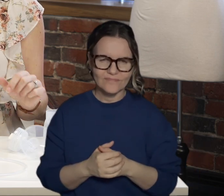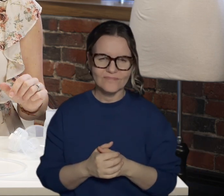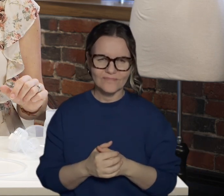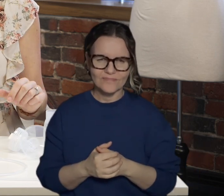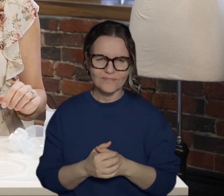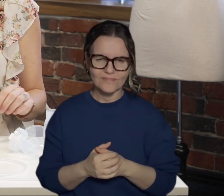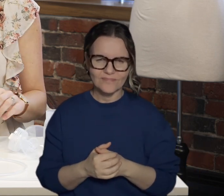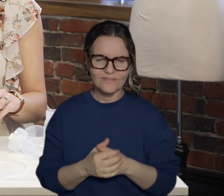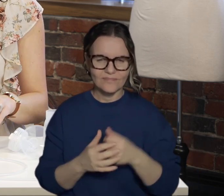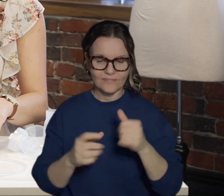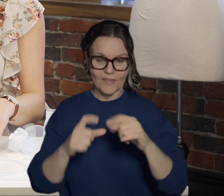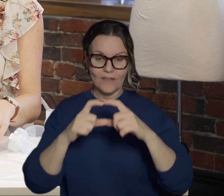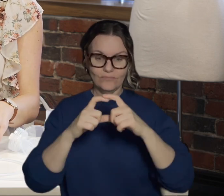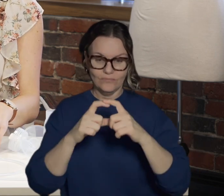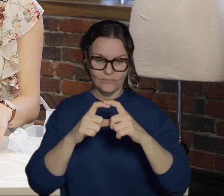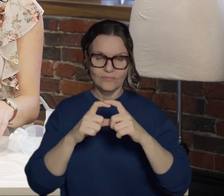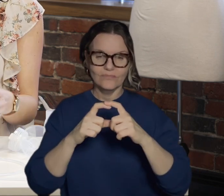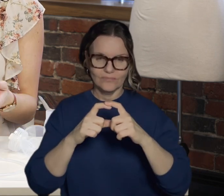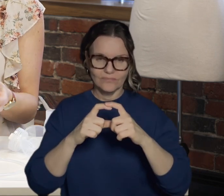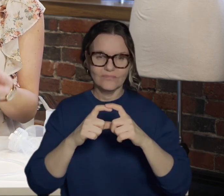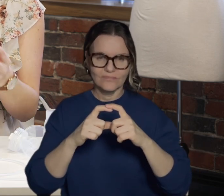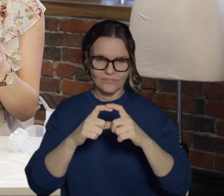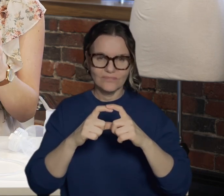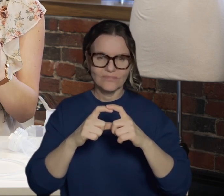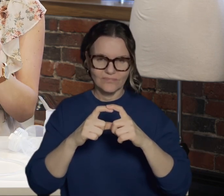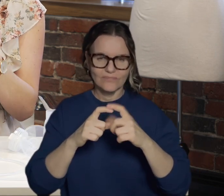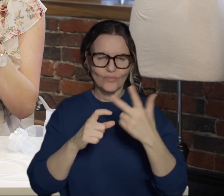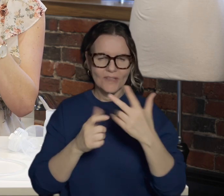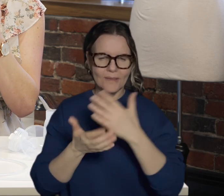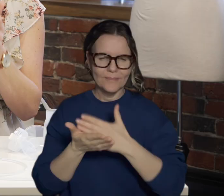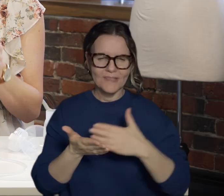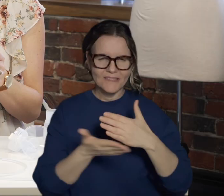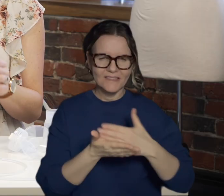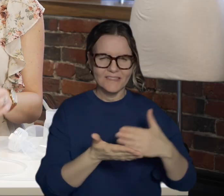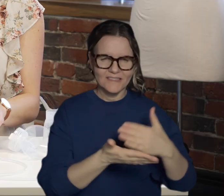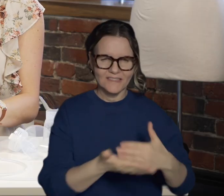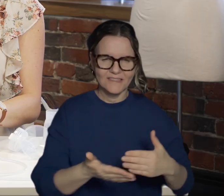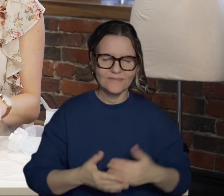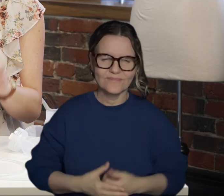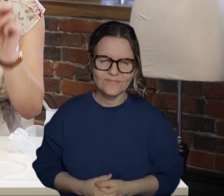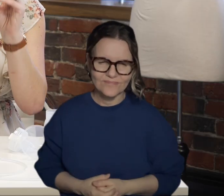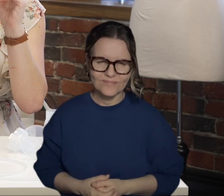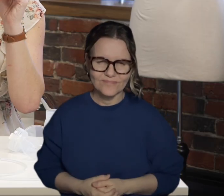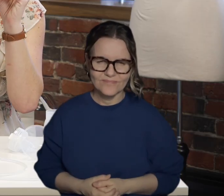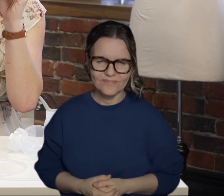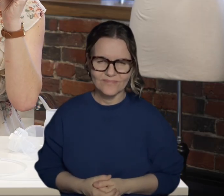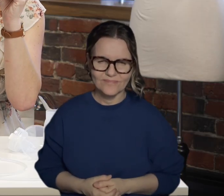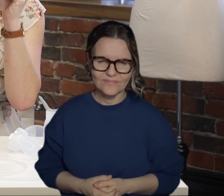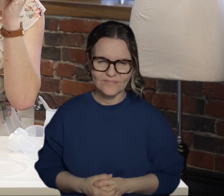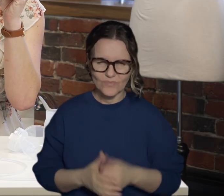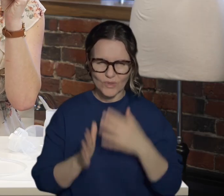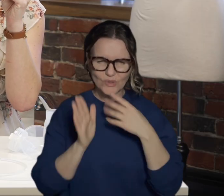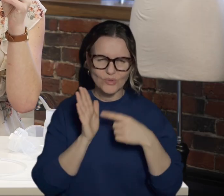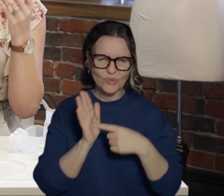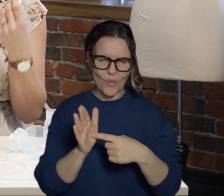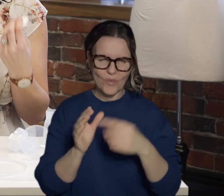one piece but it's actually three pieces there are two clear pieces and one white soft silicone piece